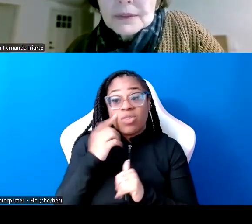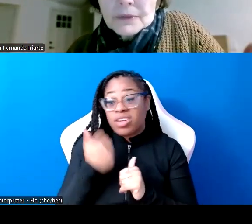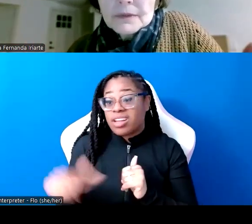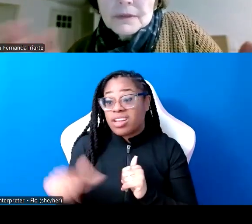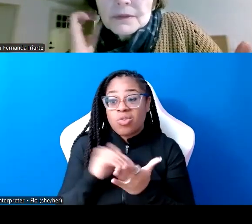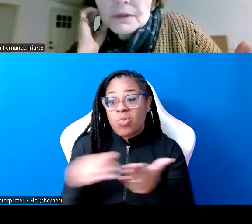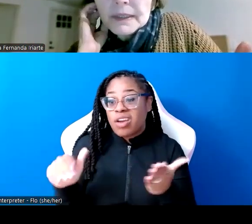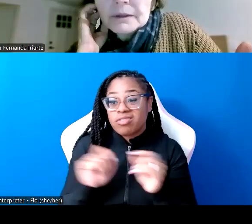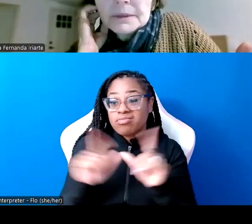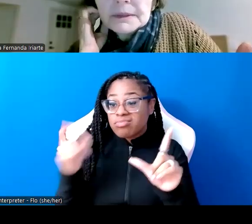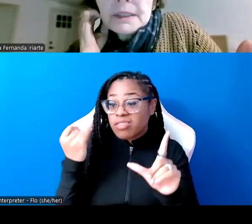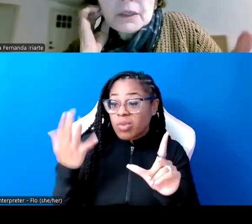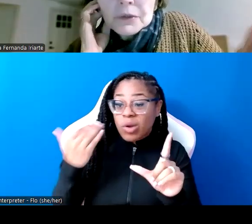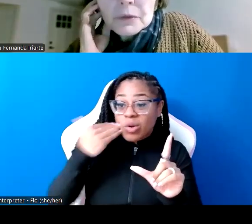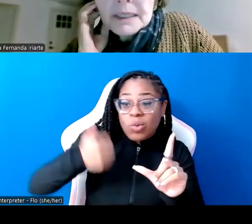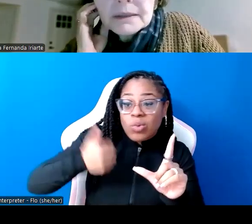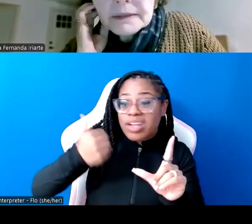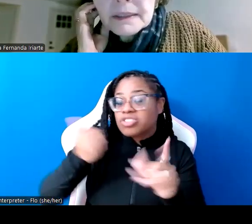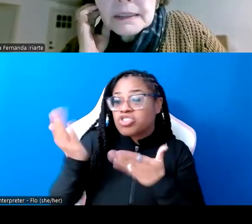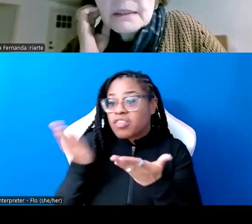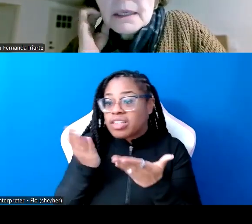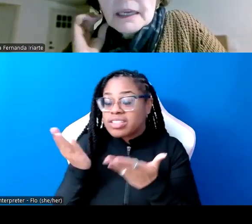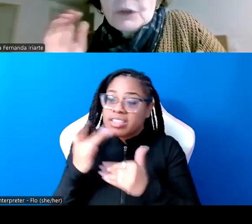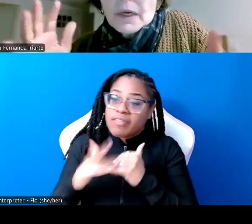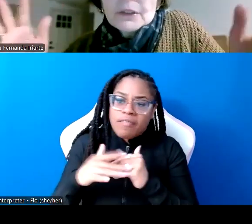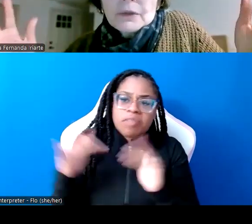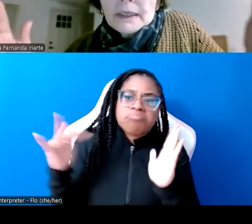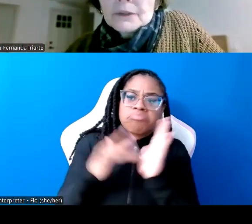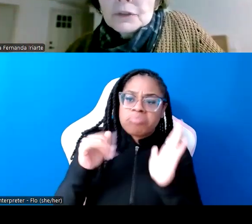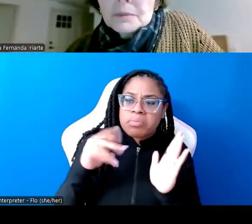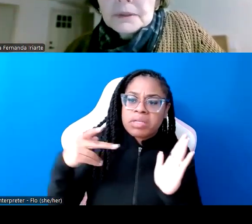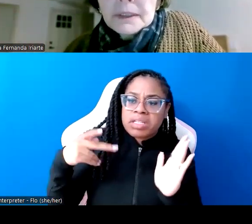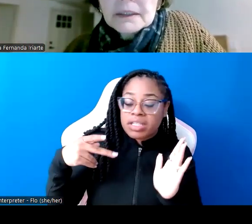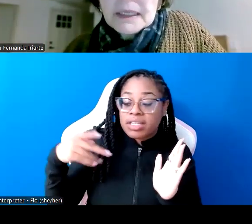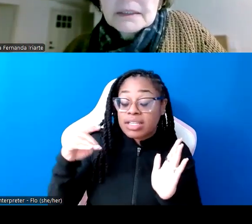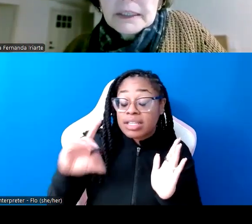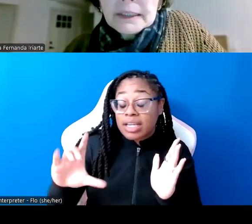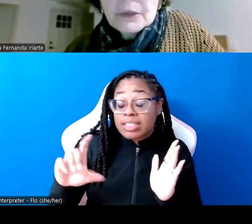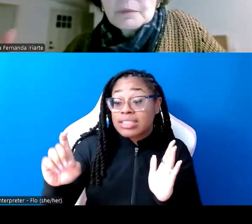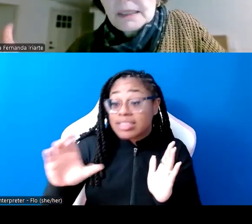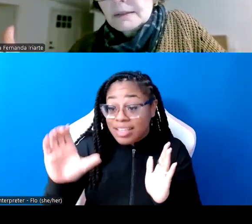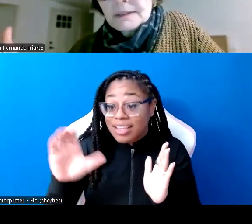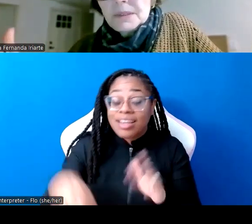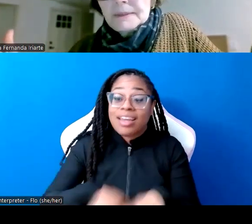what services are available, go to Appendix C. If you want to know the eligibility criteria, go to Appendix B.